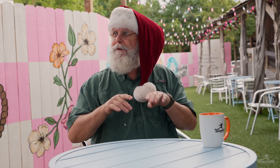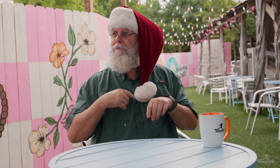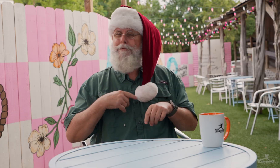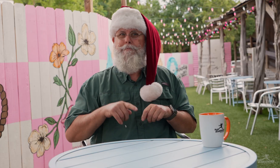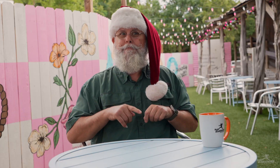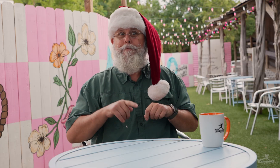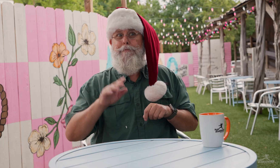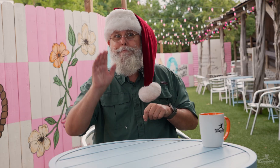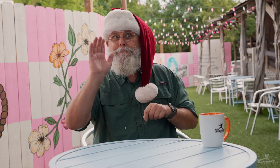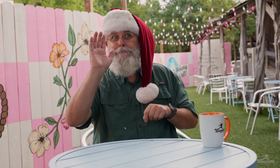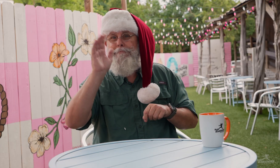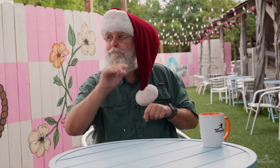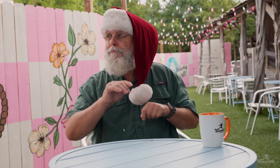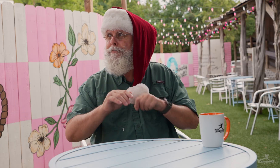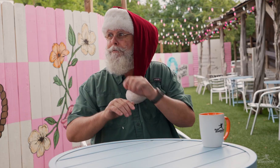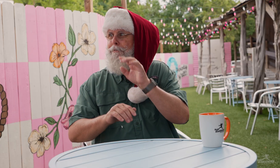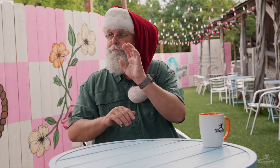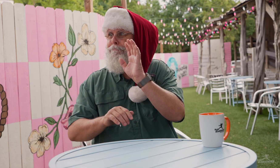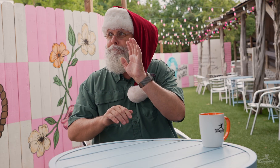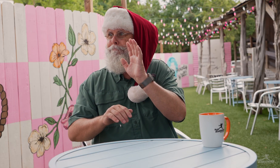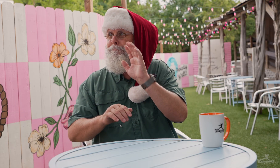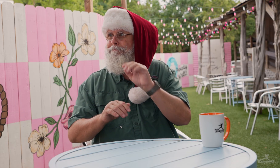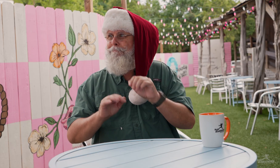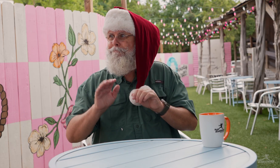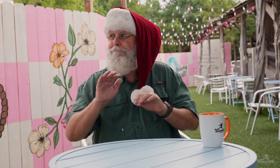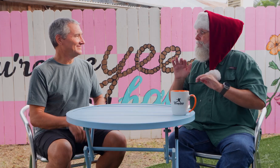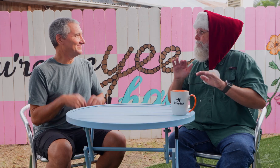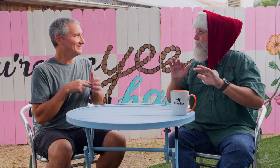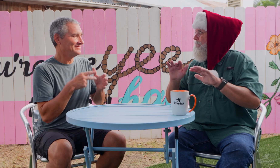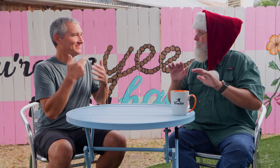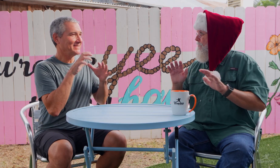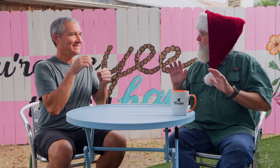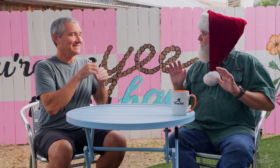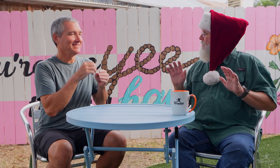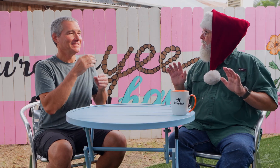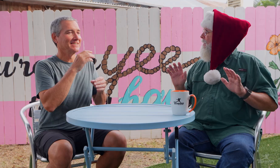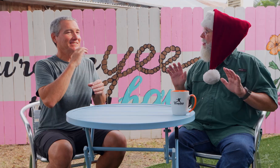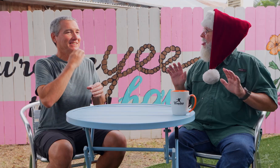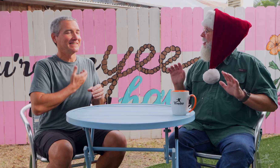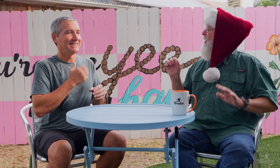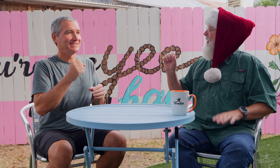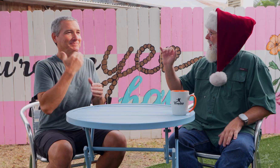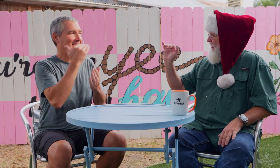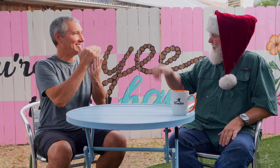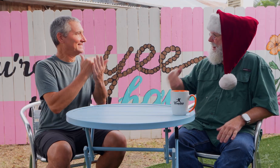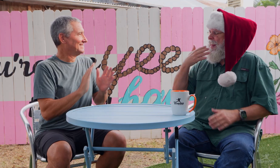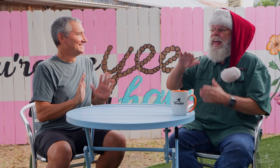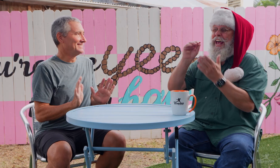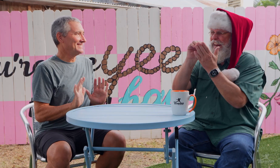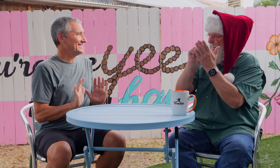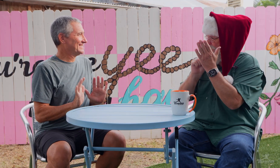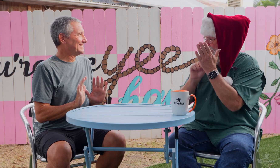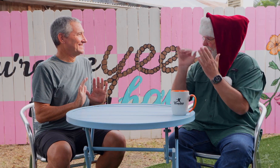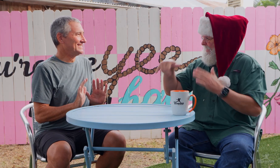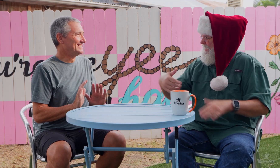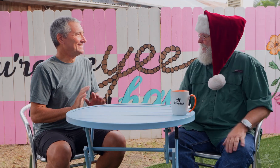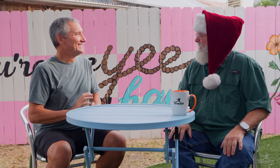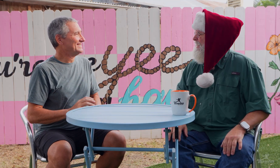We waved at each other again He didn't want to be on Santa's naughty list! Exactly!